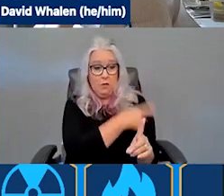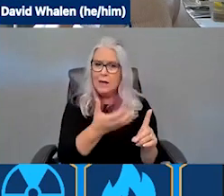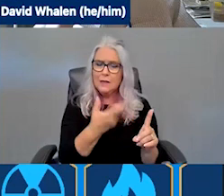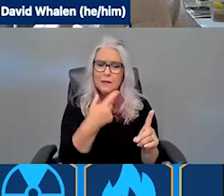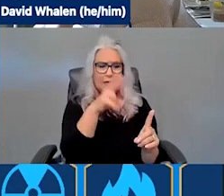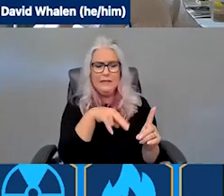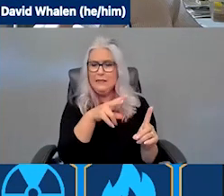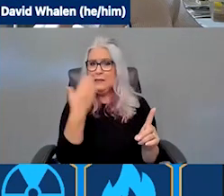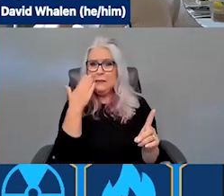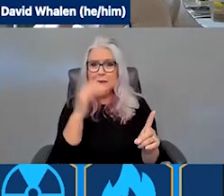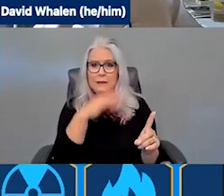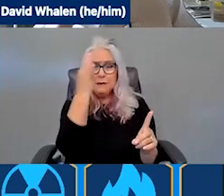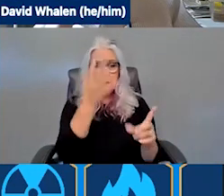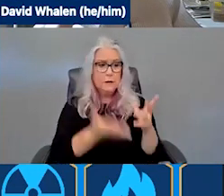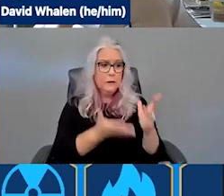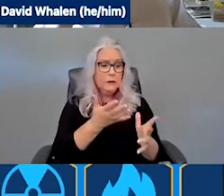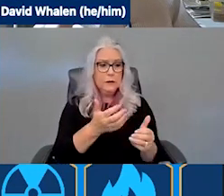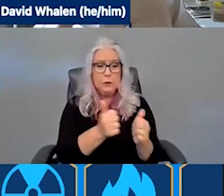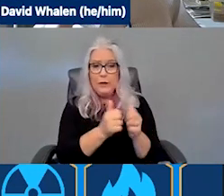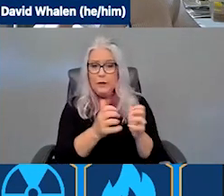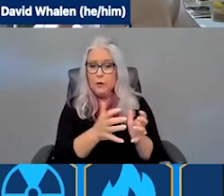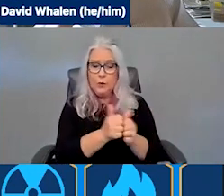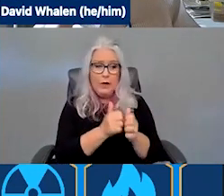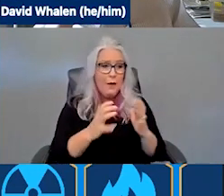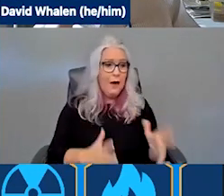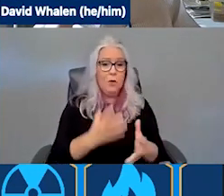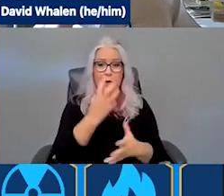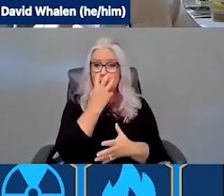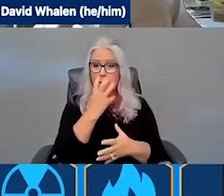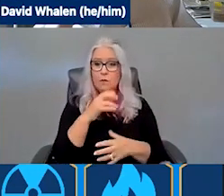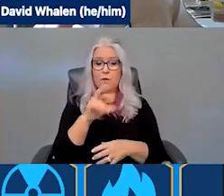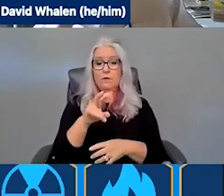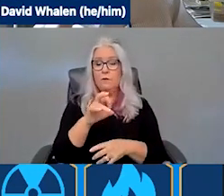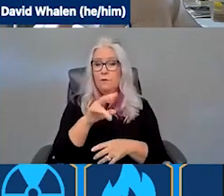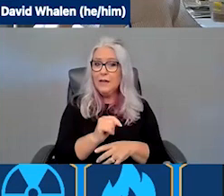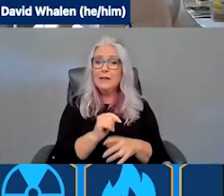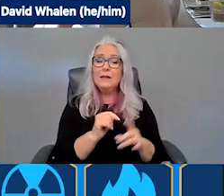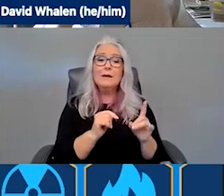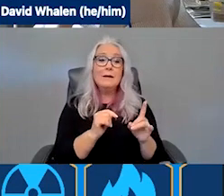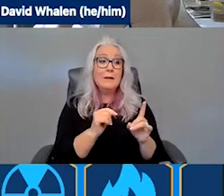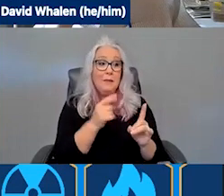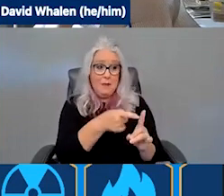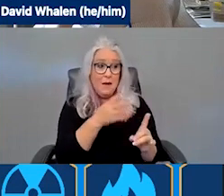with or without a ventilator just to use ventilators as an example that they would die any way, then they should not